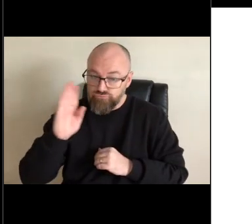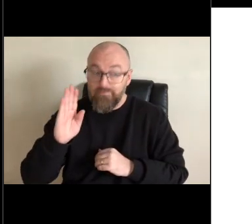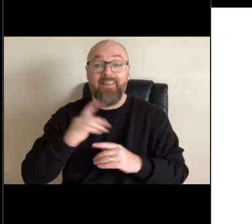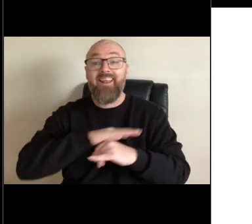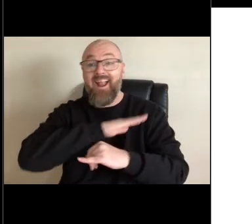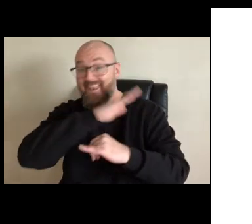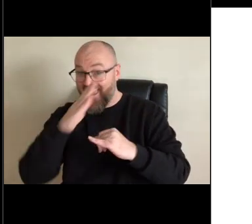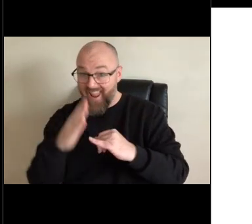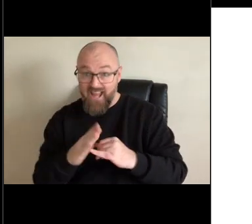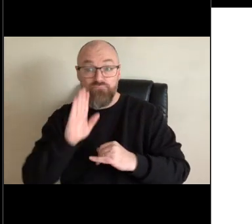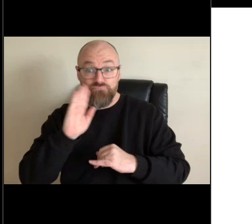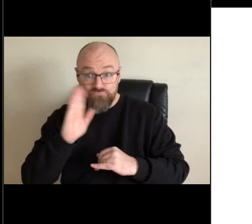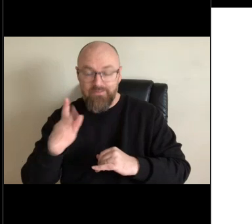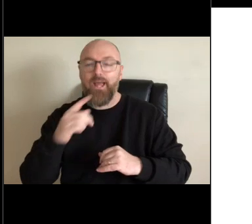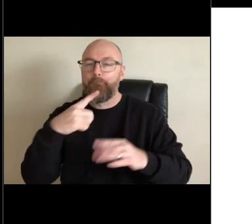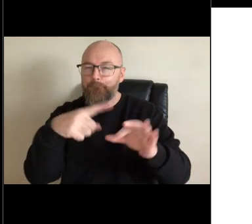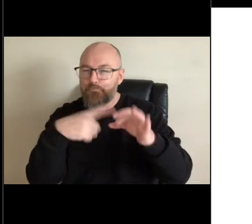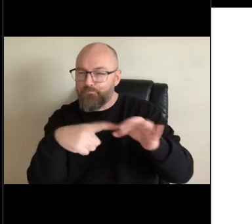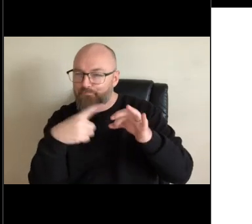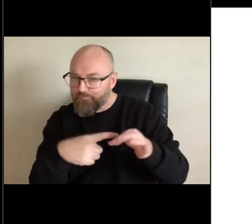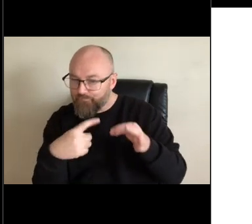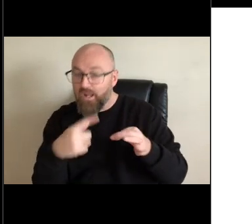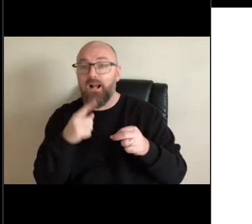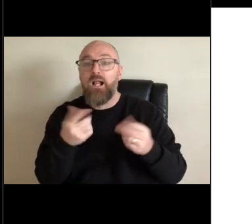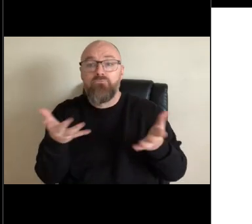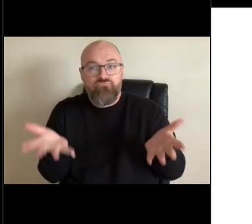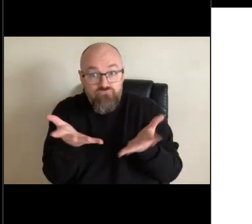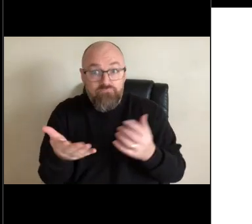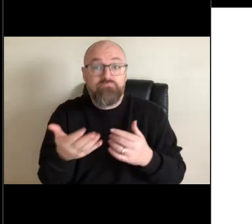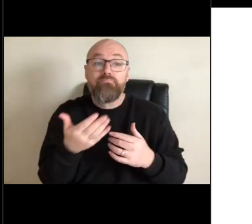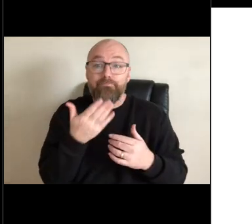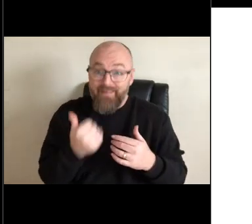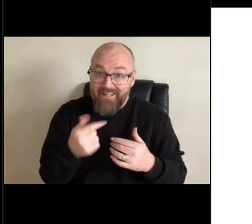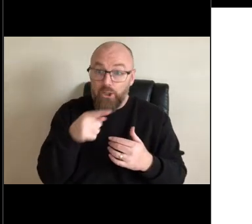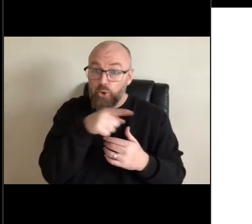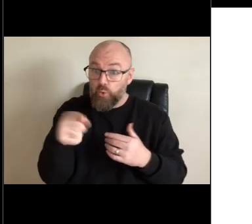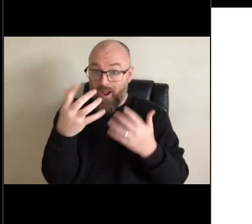so I encourage you if you have any questions you want ask to type them in the question box on your